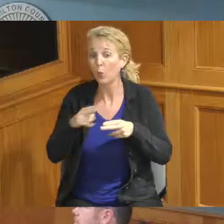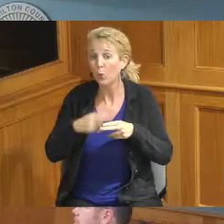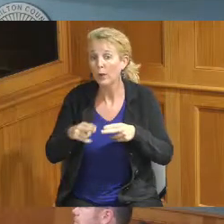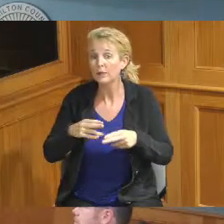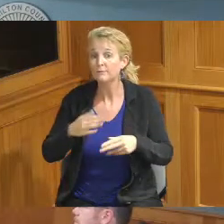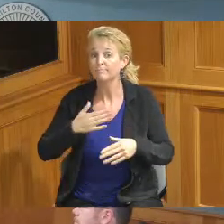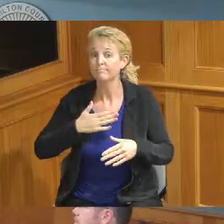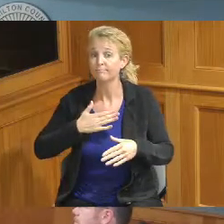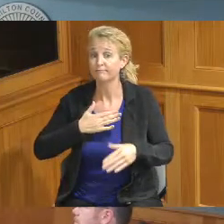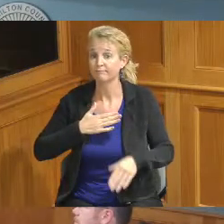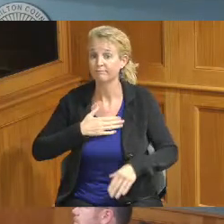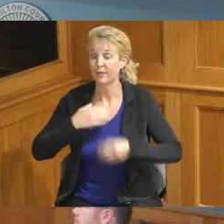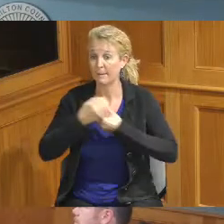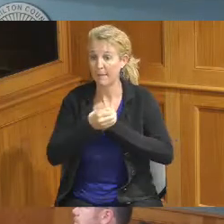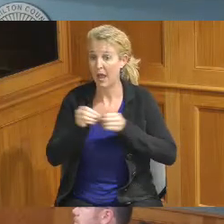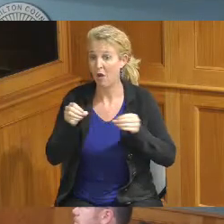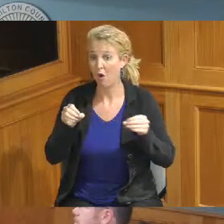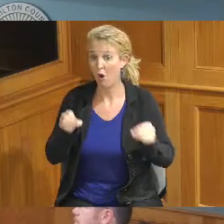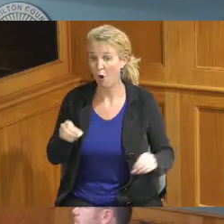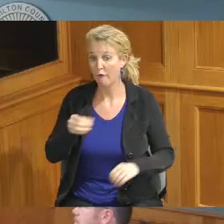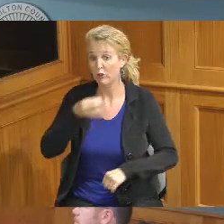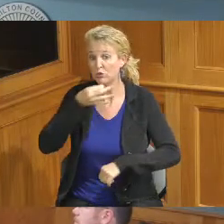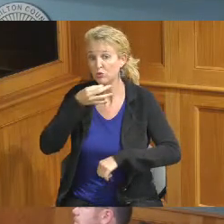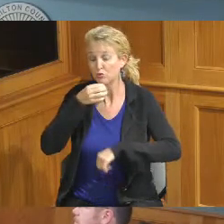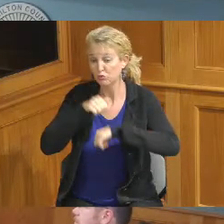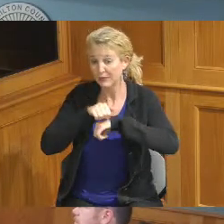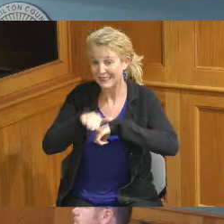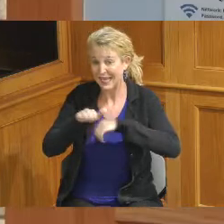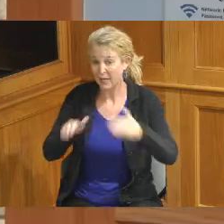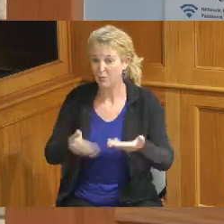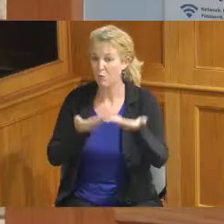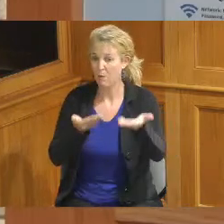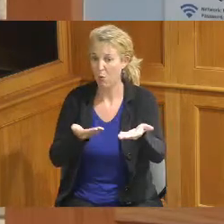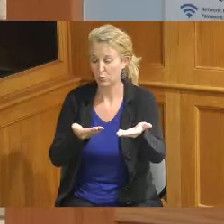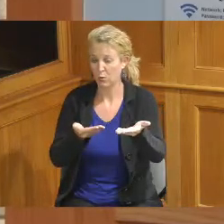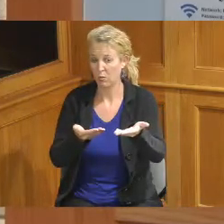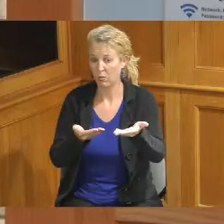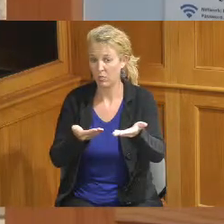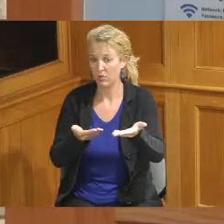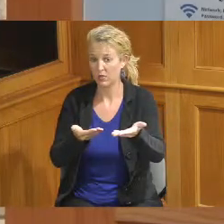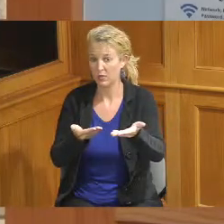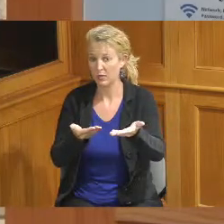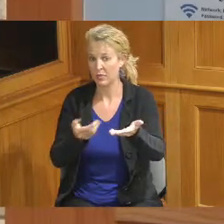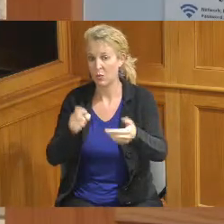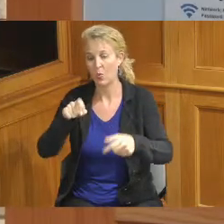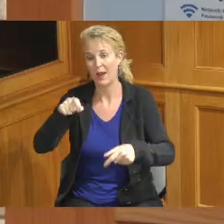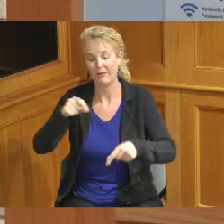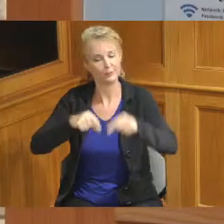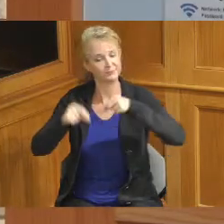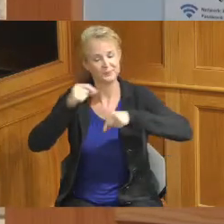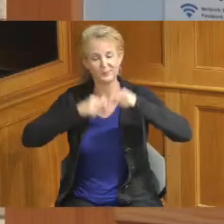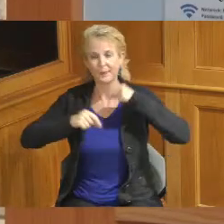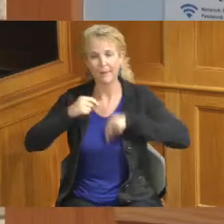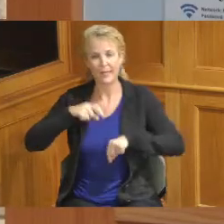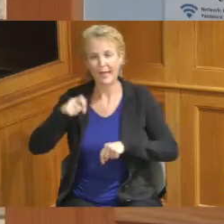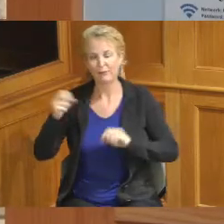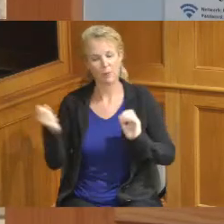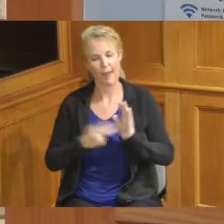is going to be sending you a proposal we really we going to go back we got to go back man we got to